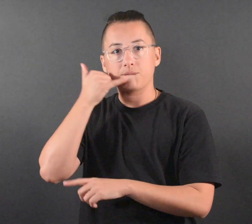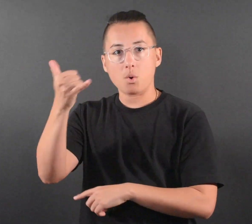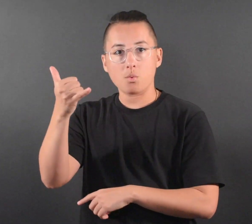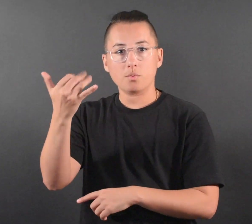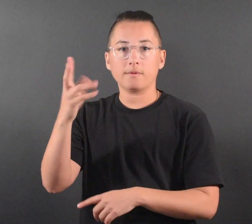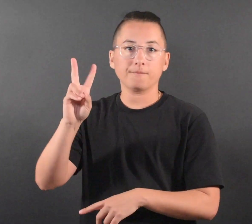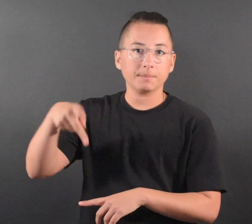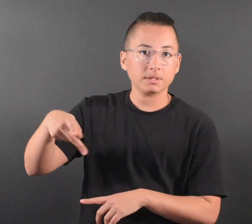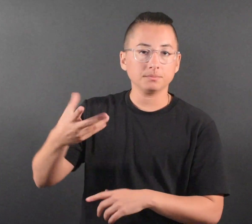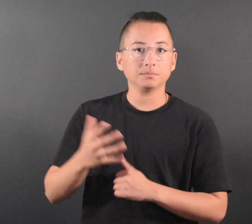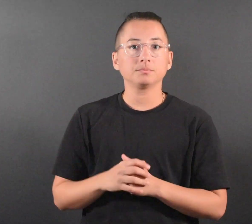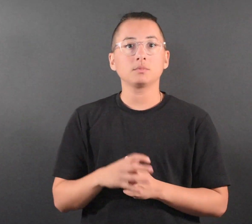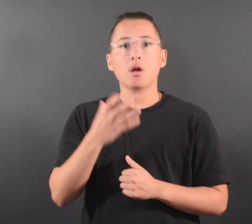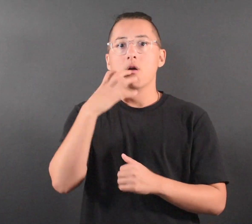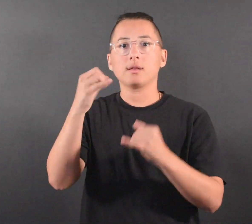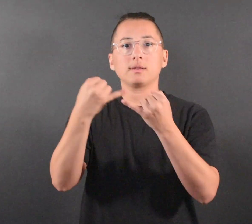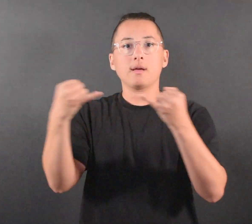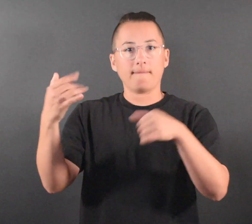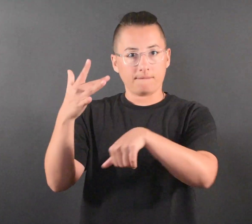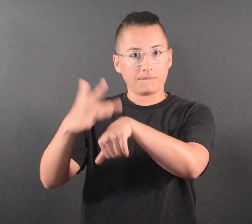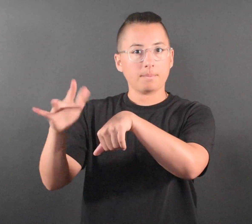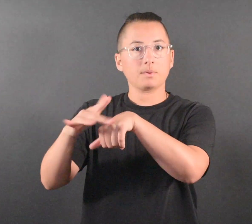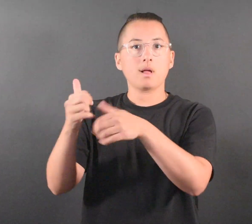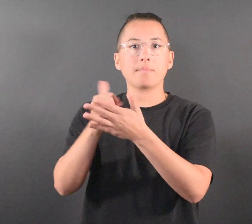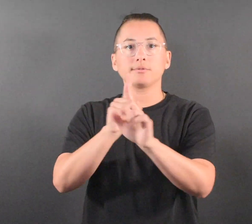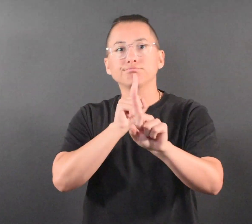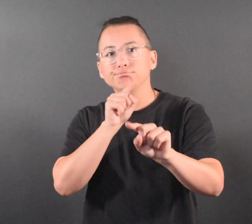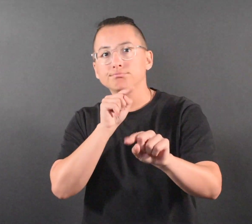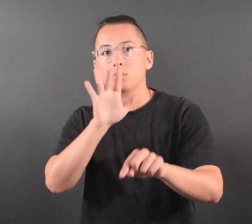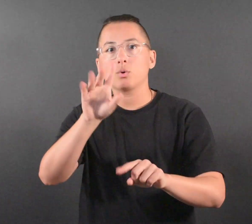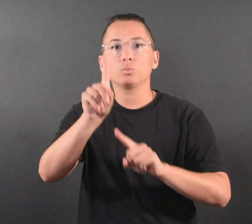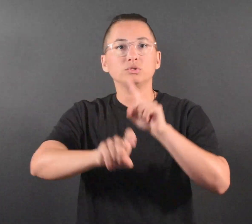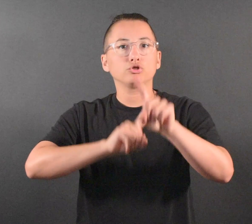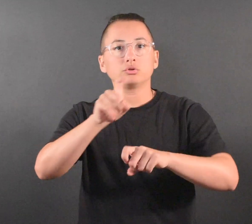By phone • Hotlines are available to help answer your